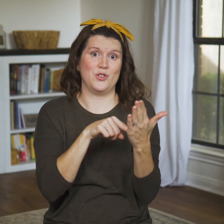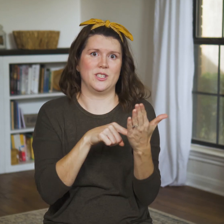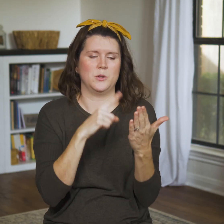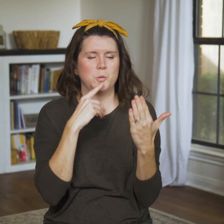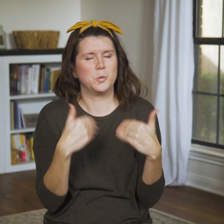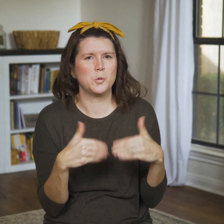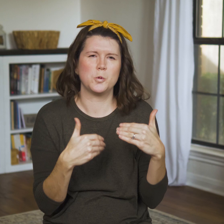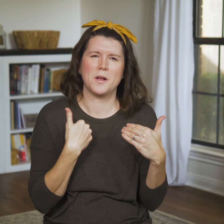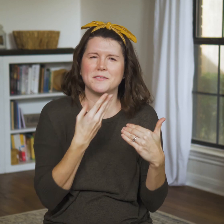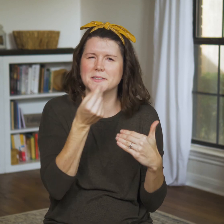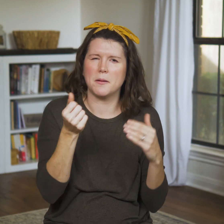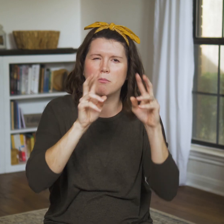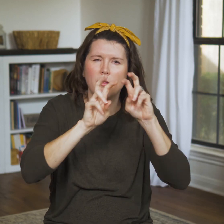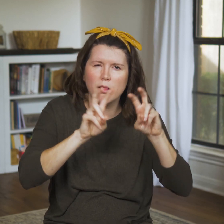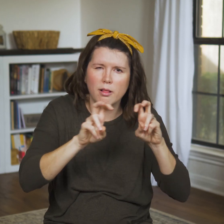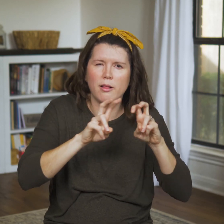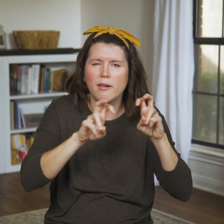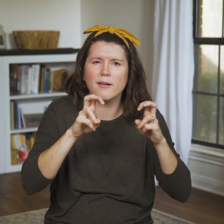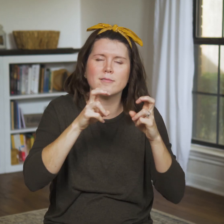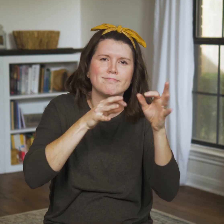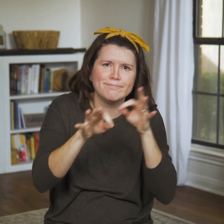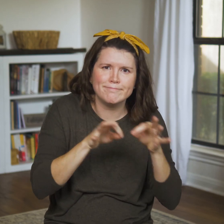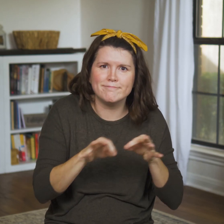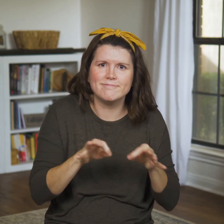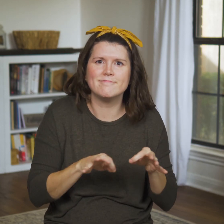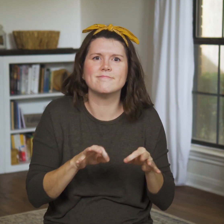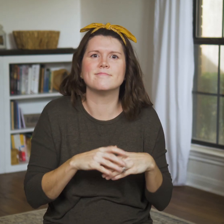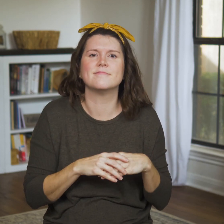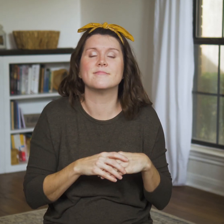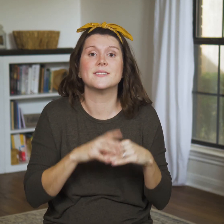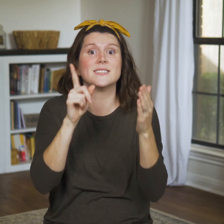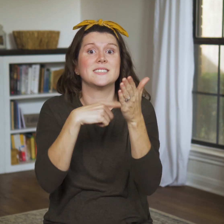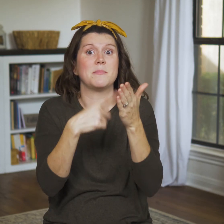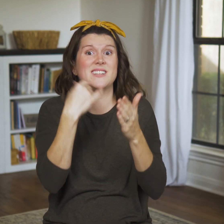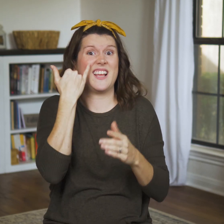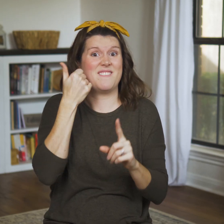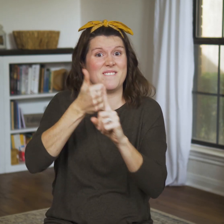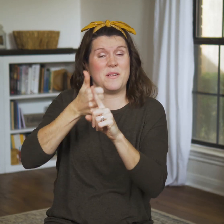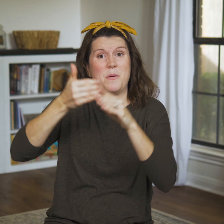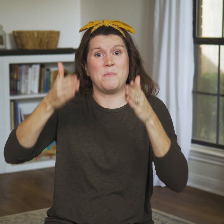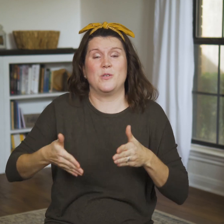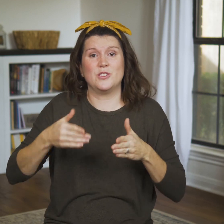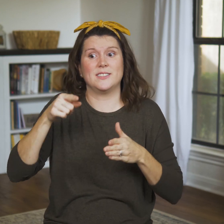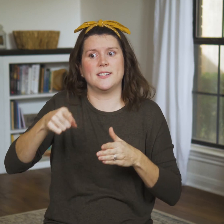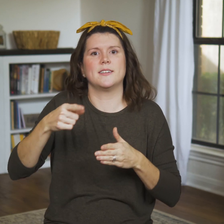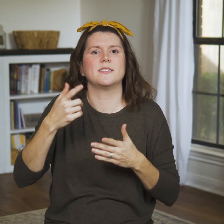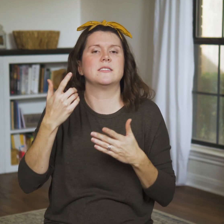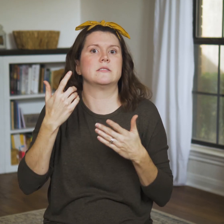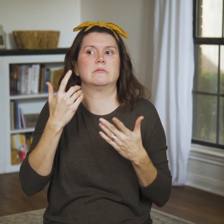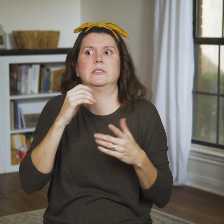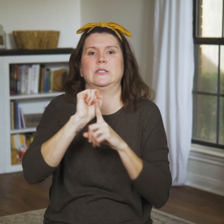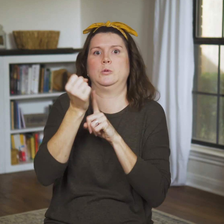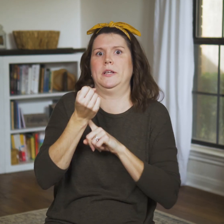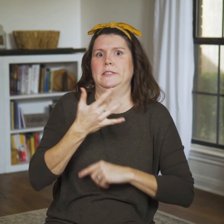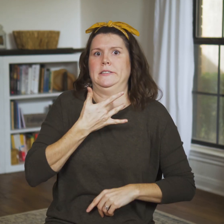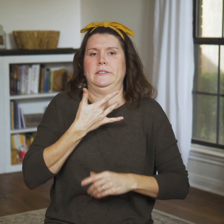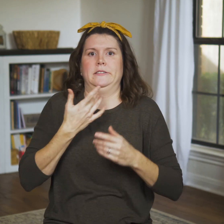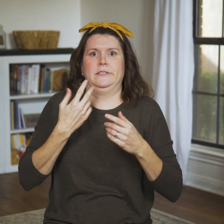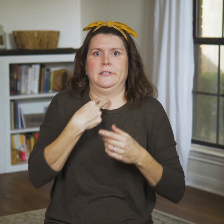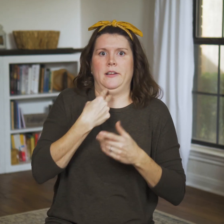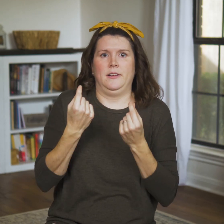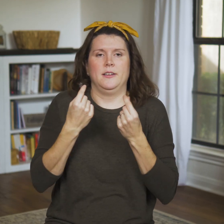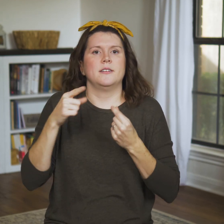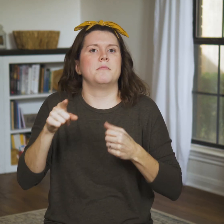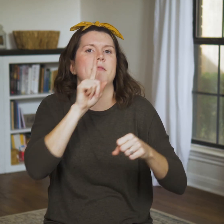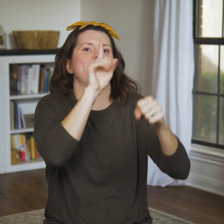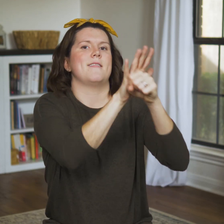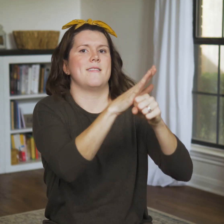giving to the church (which some call tithing) and Sabbath.